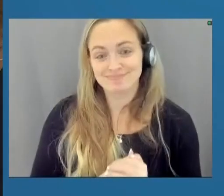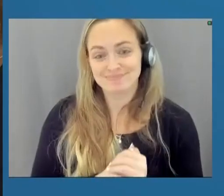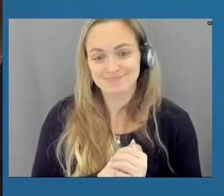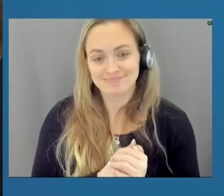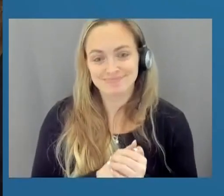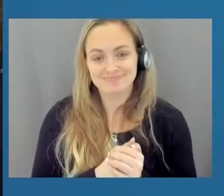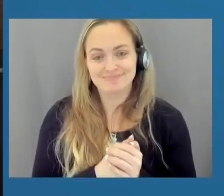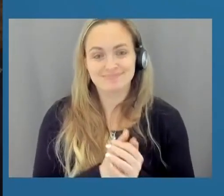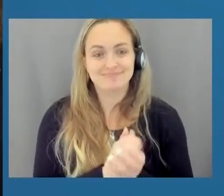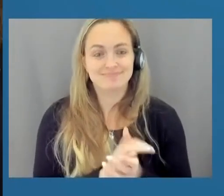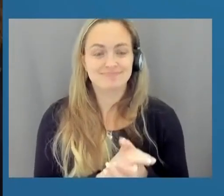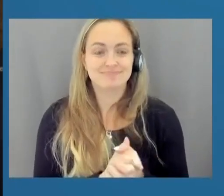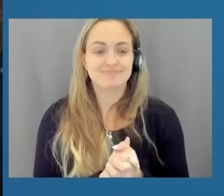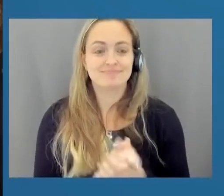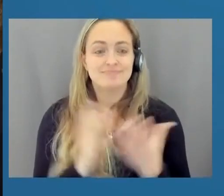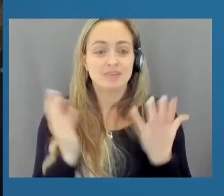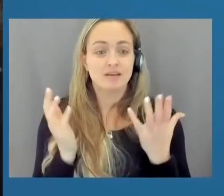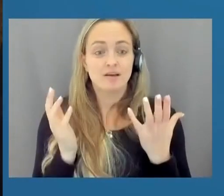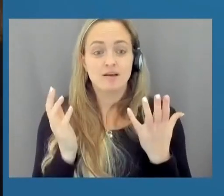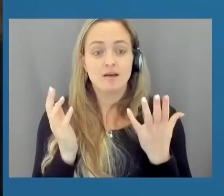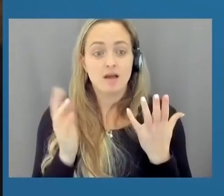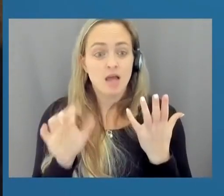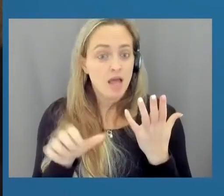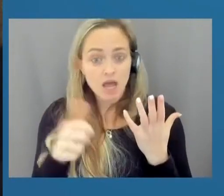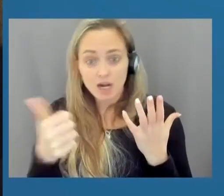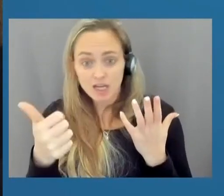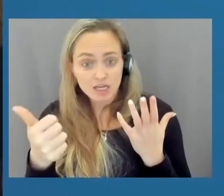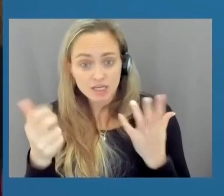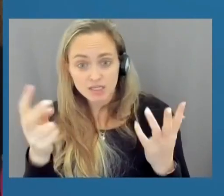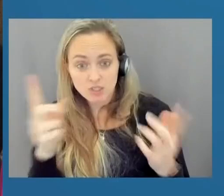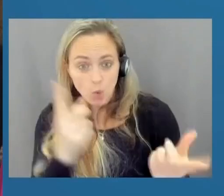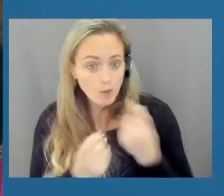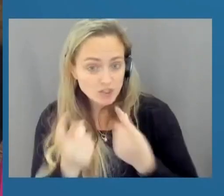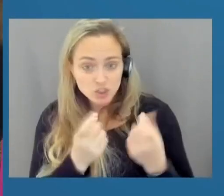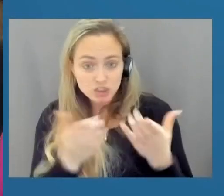Uh, any, uh, on topic questions that we have our legislators here?